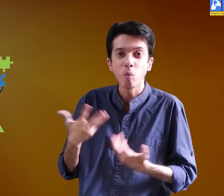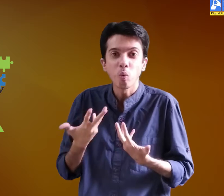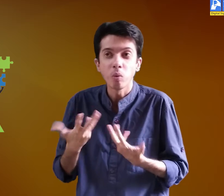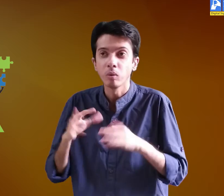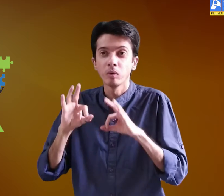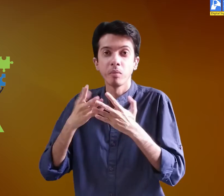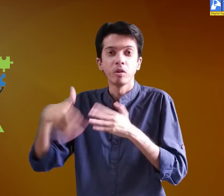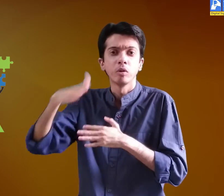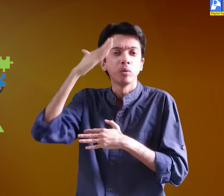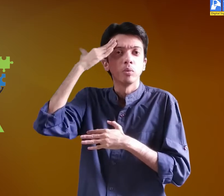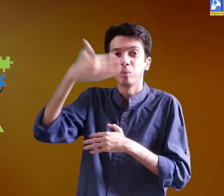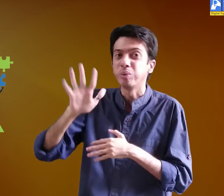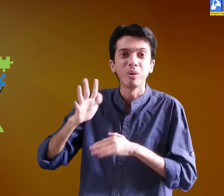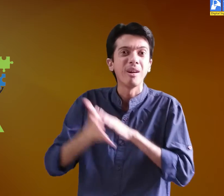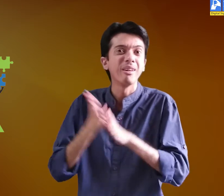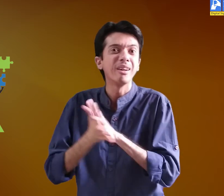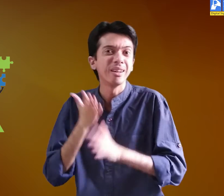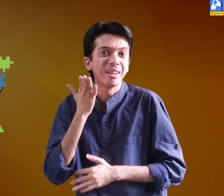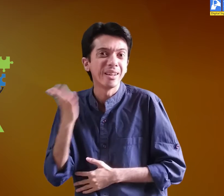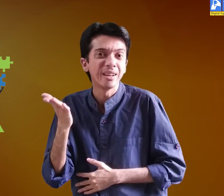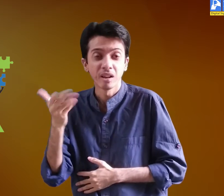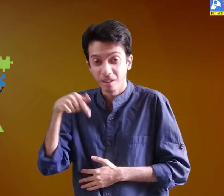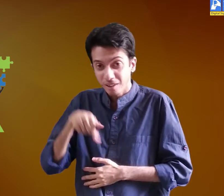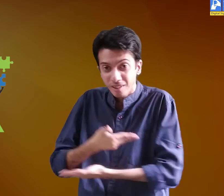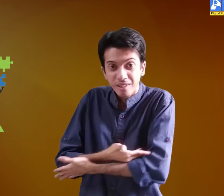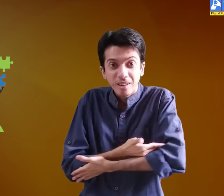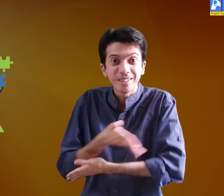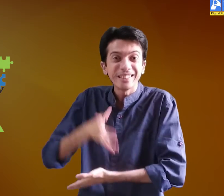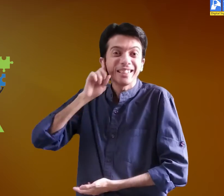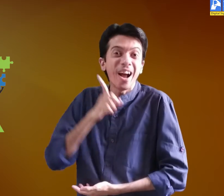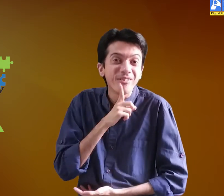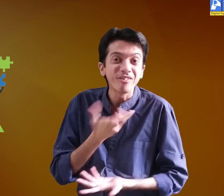deaf children born to hearing parents do not get exposure of sign language in their early childhood